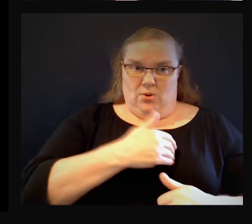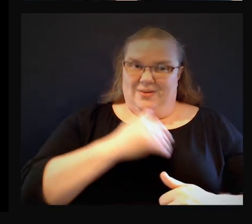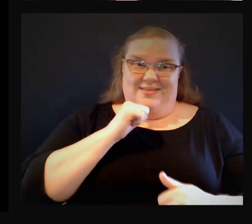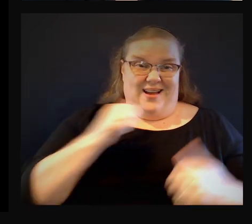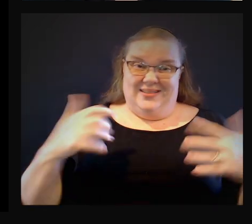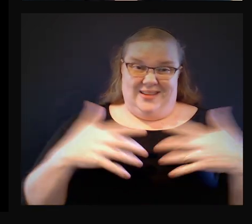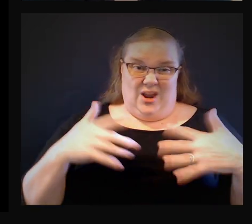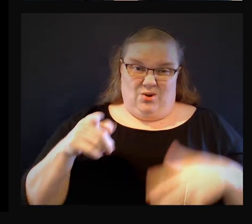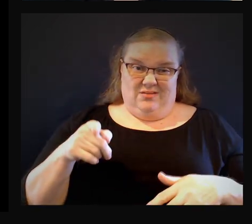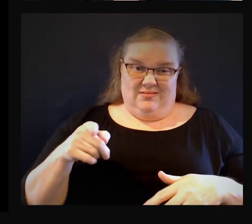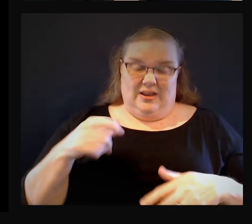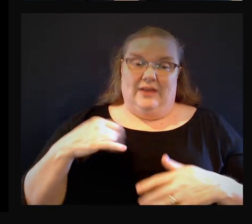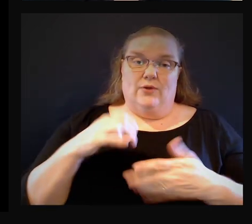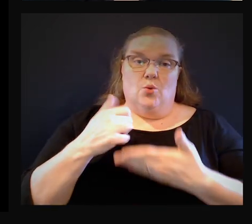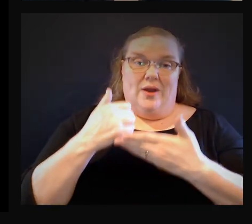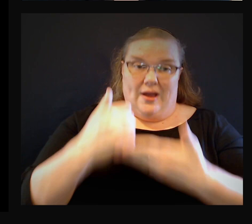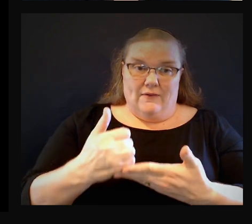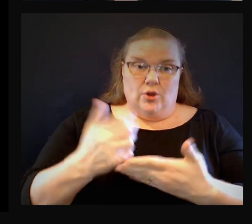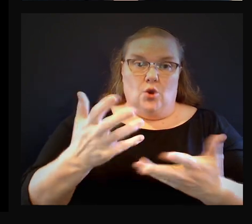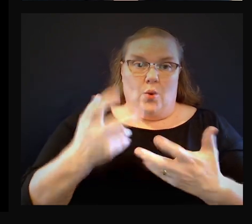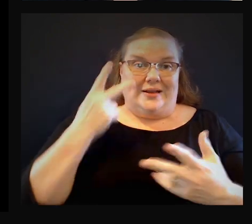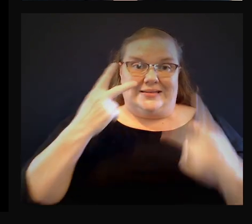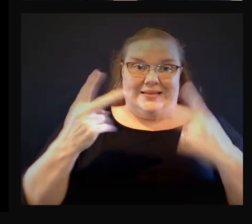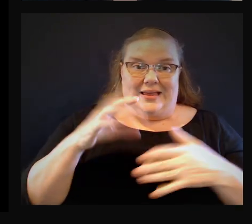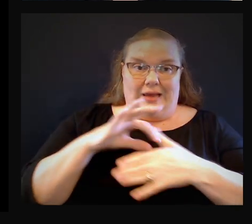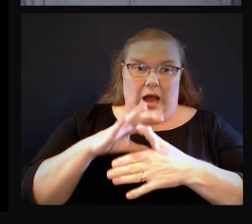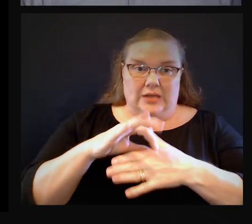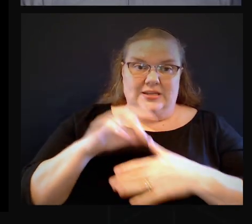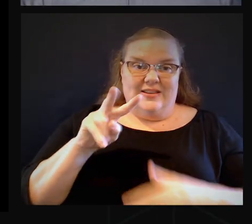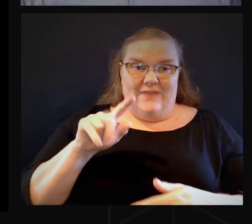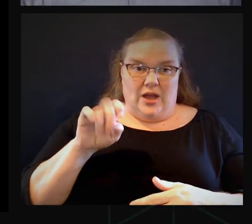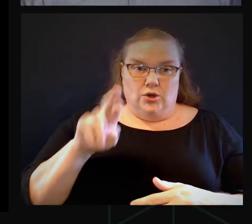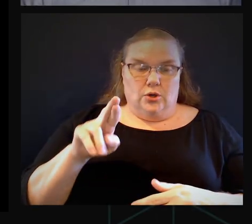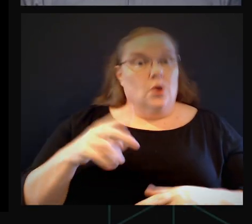Not particularly helpful when you want to see the contents of the vector. Right.